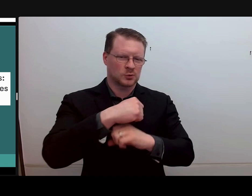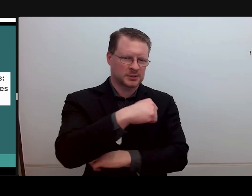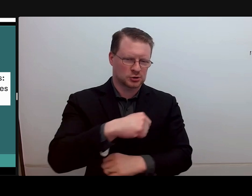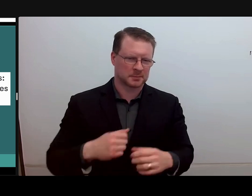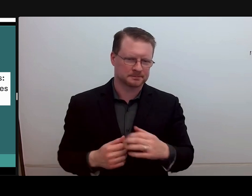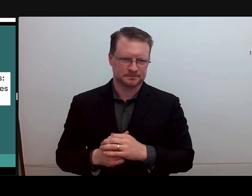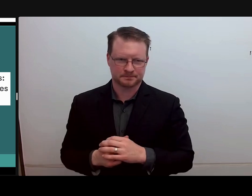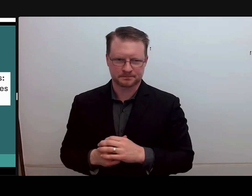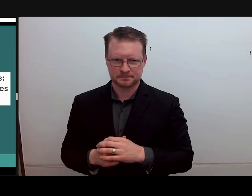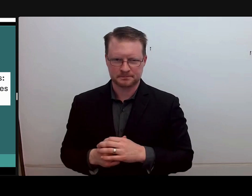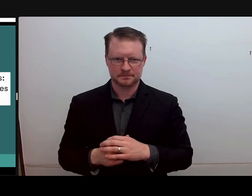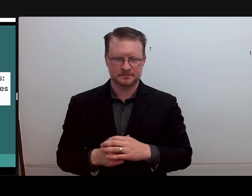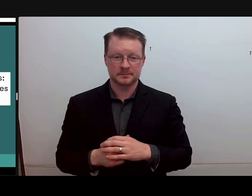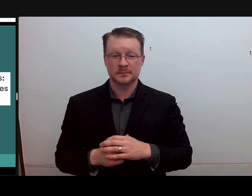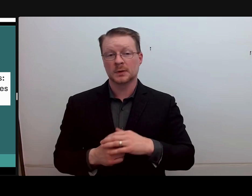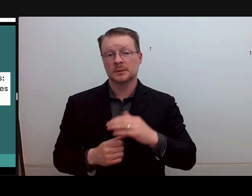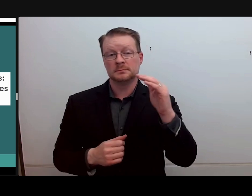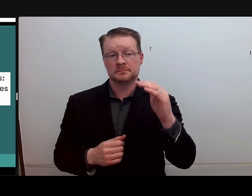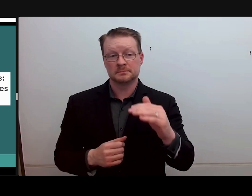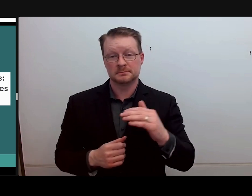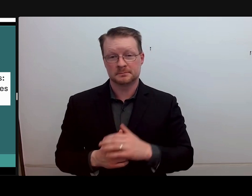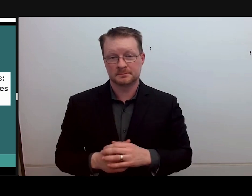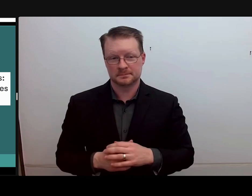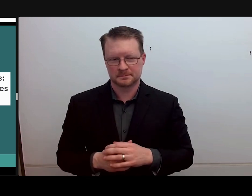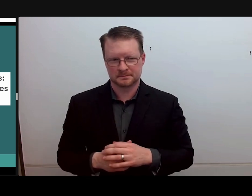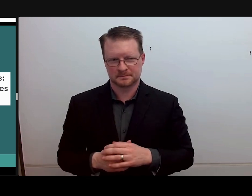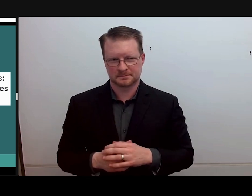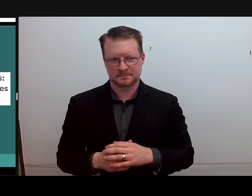with the Macy Foundation. Next slide, please.